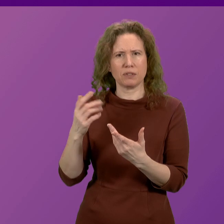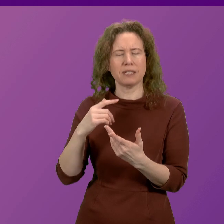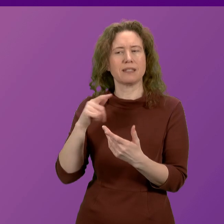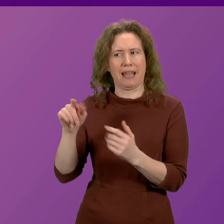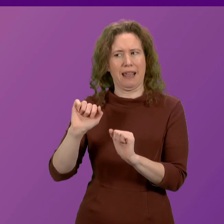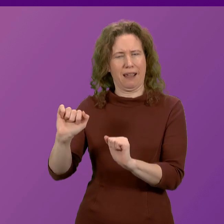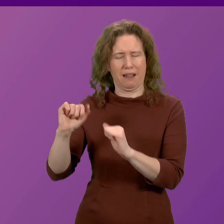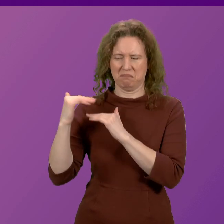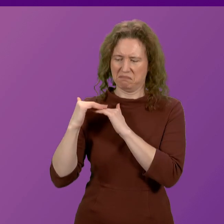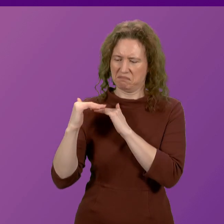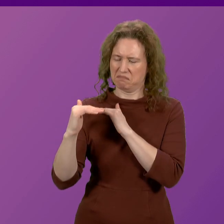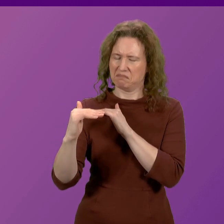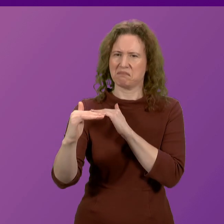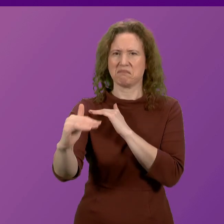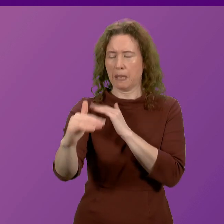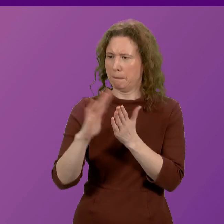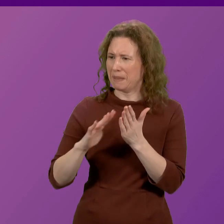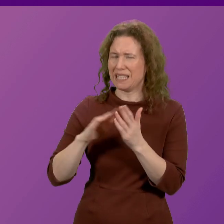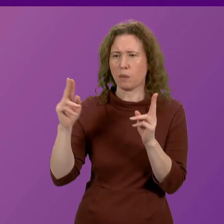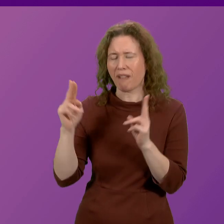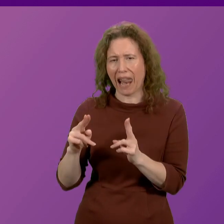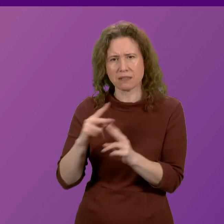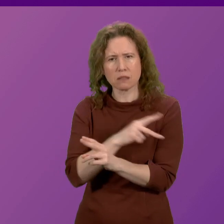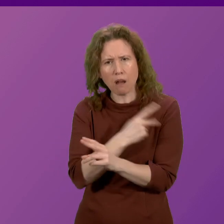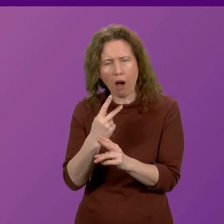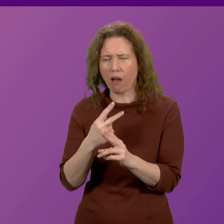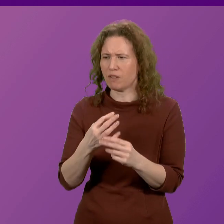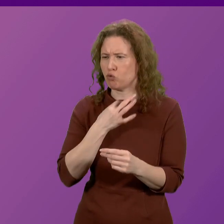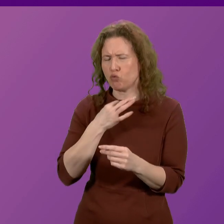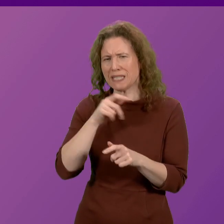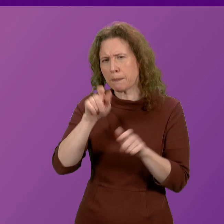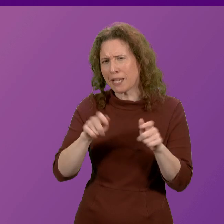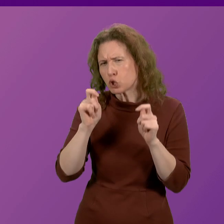stagnation has contributed to a loss of permanent staff, jeopardised patient treatment and safety,